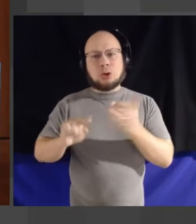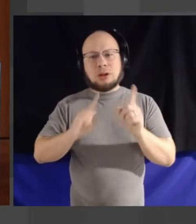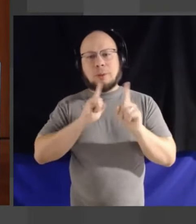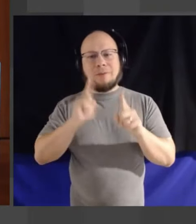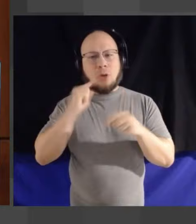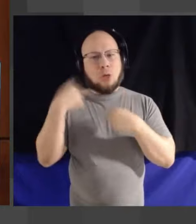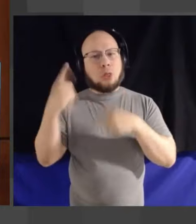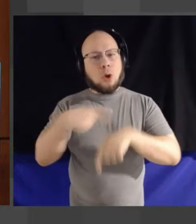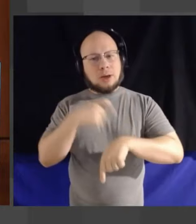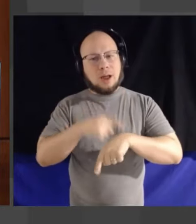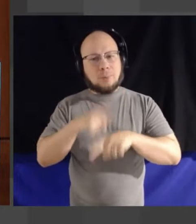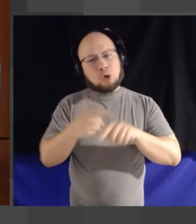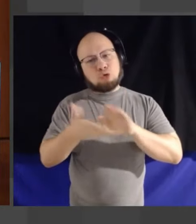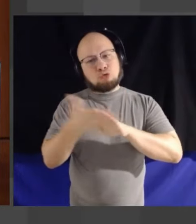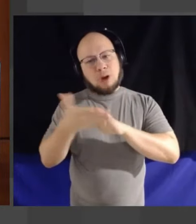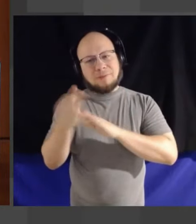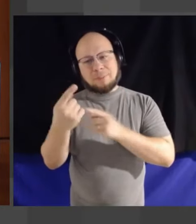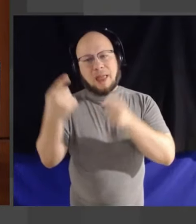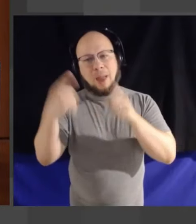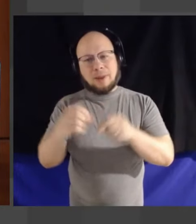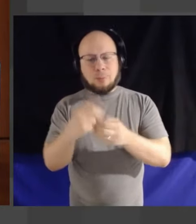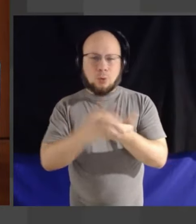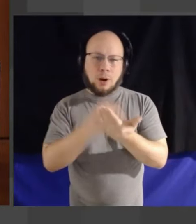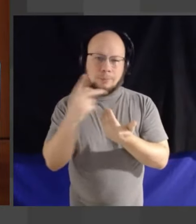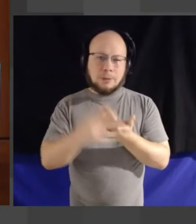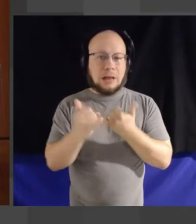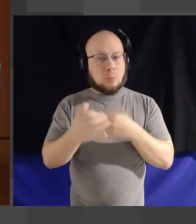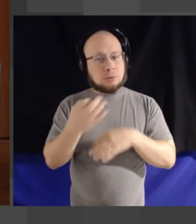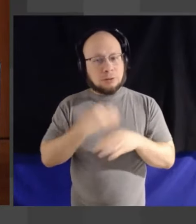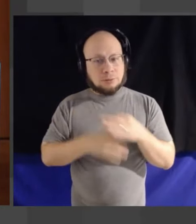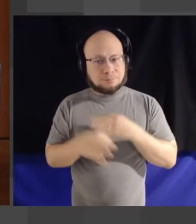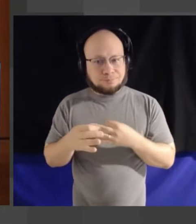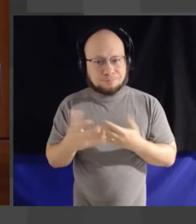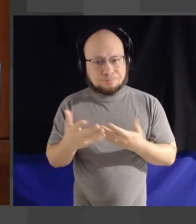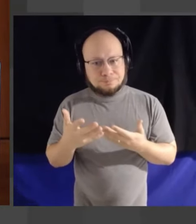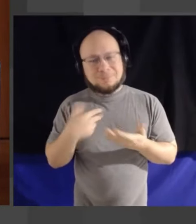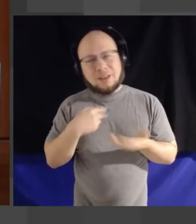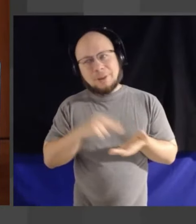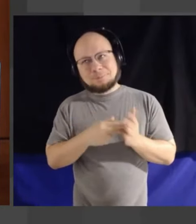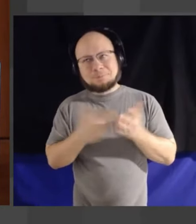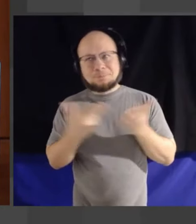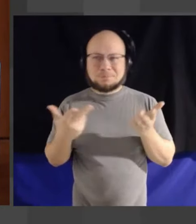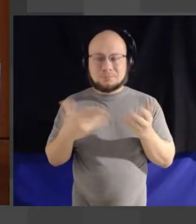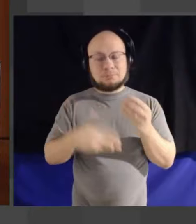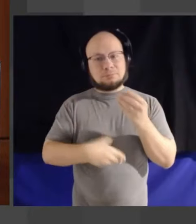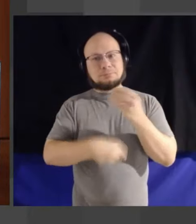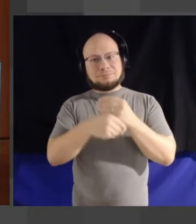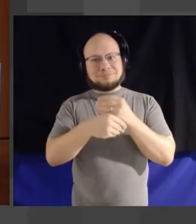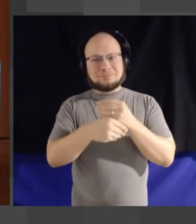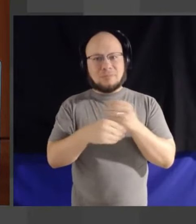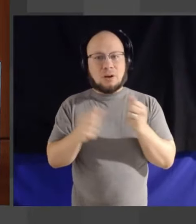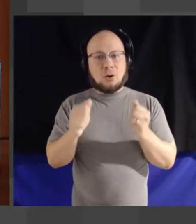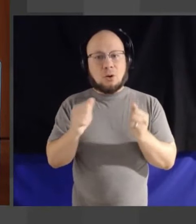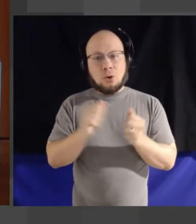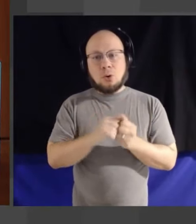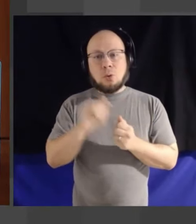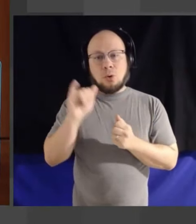SO LONG. JUST HAVING COMMANDS TO BE ABLE TO RUN THEM WHEN SOMETHING HAPPENS.